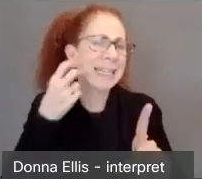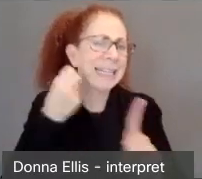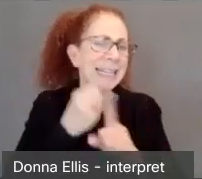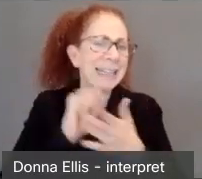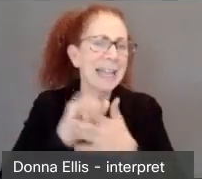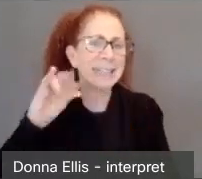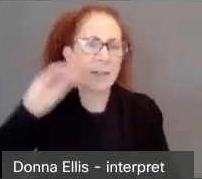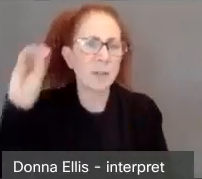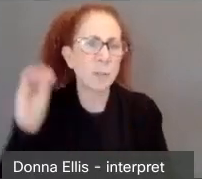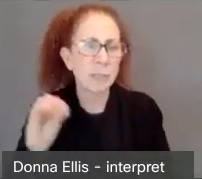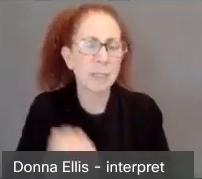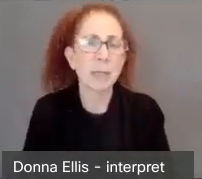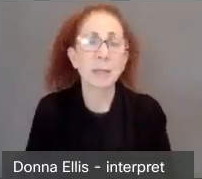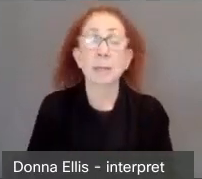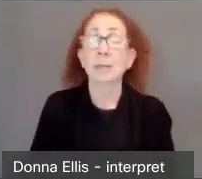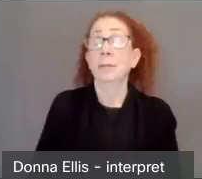[Commissioner Arkoosh] Oh boy, Tony. I don't know.